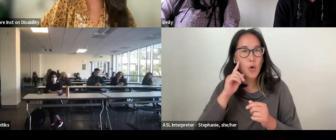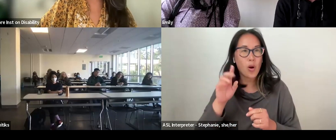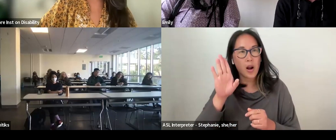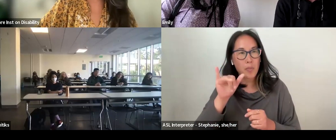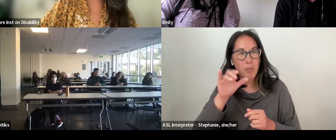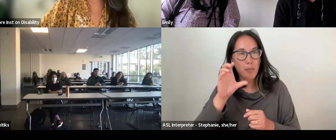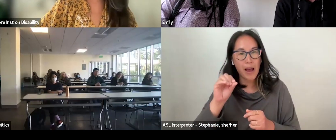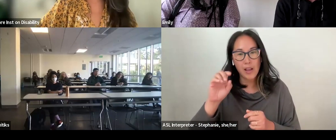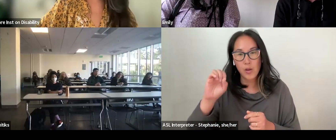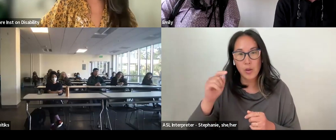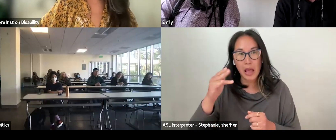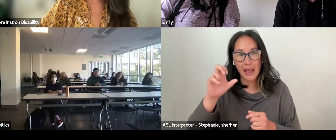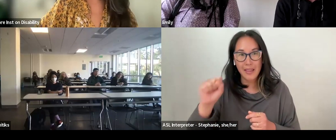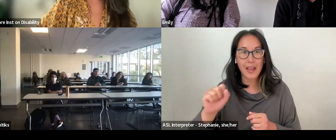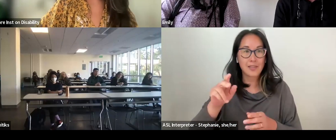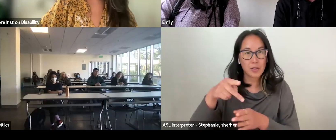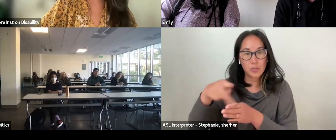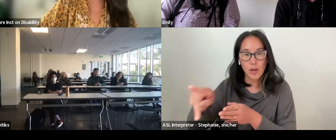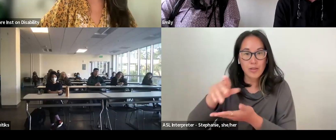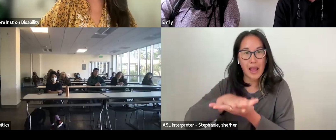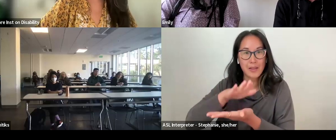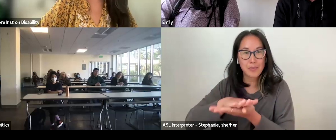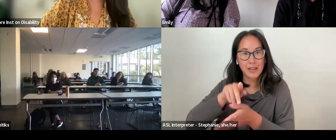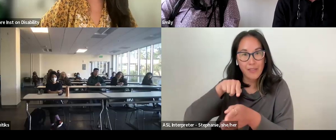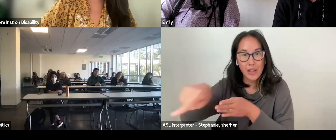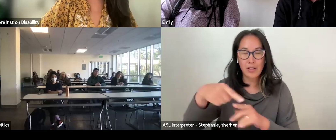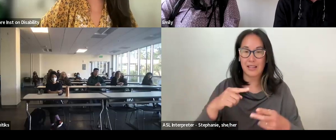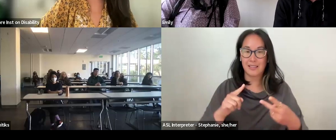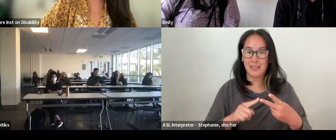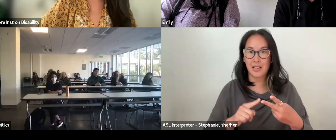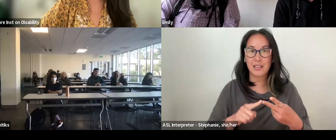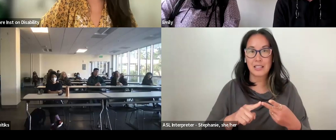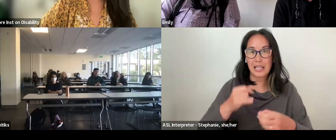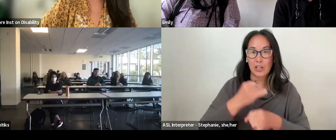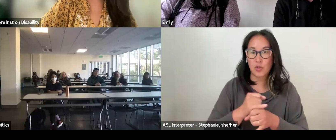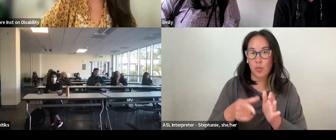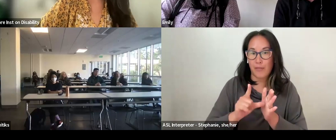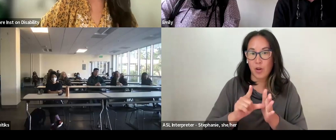two, institutional review boards." Yeah, no, I have a lot to say about that.